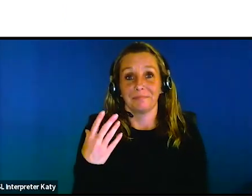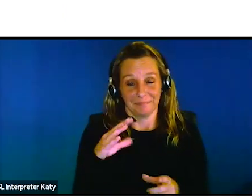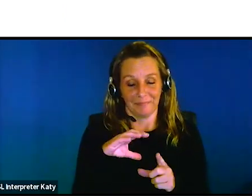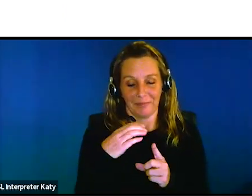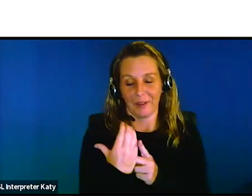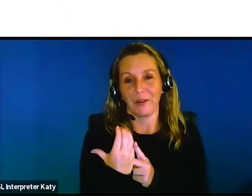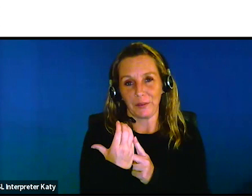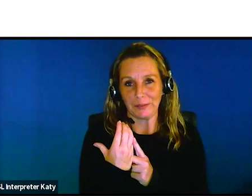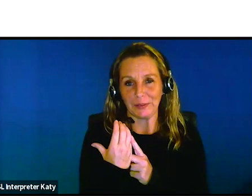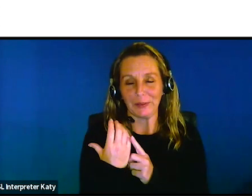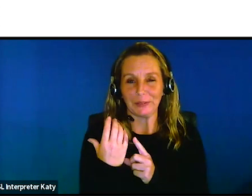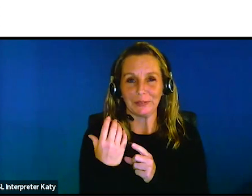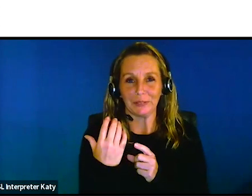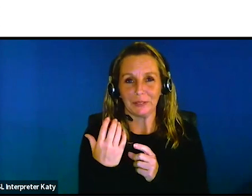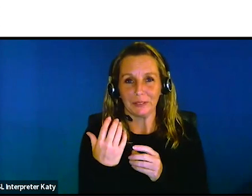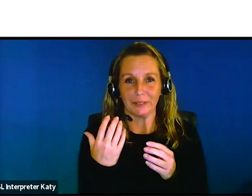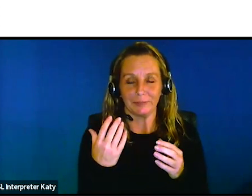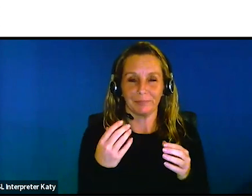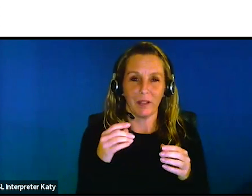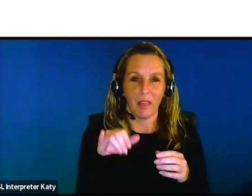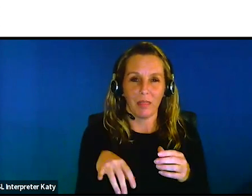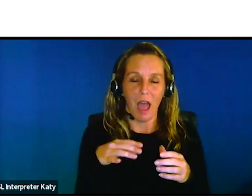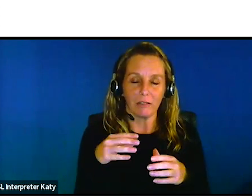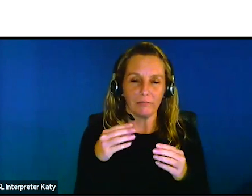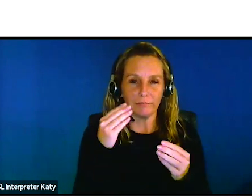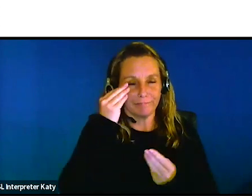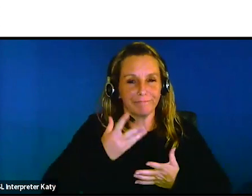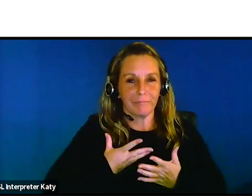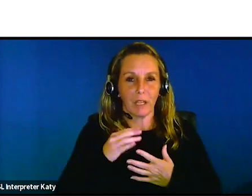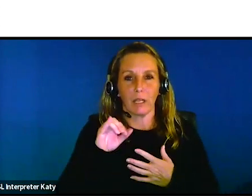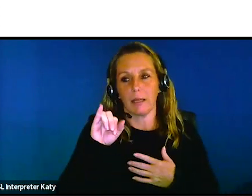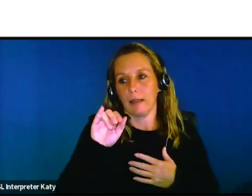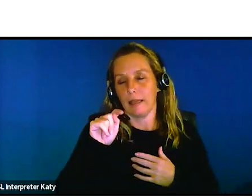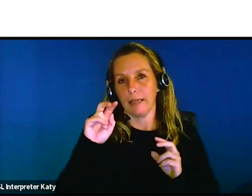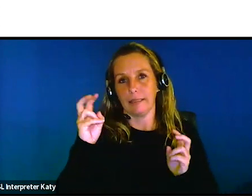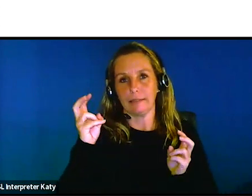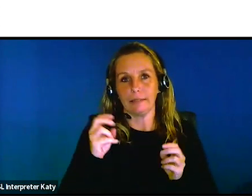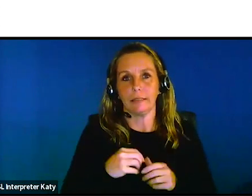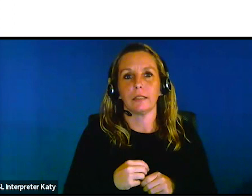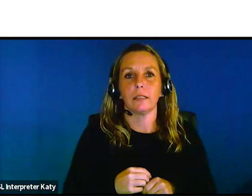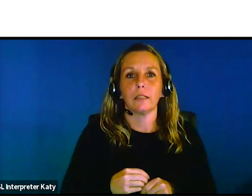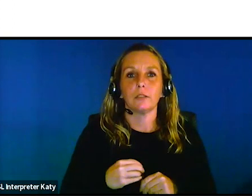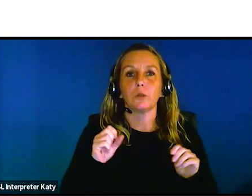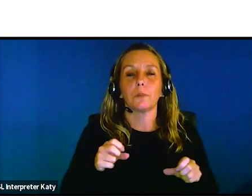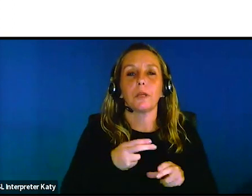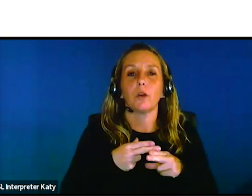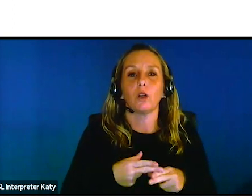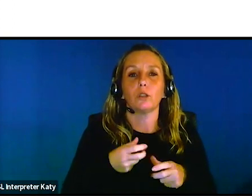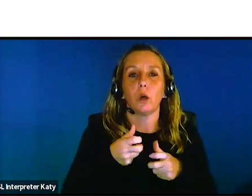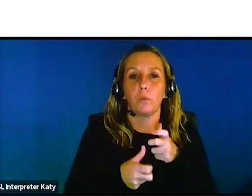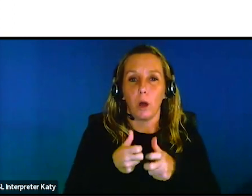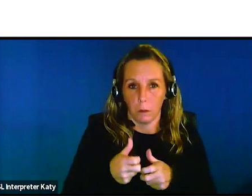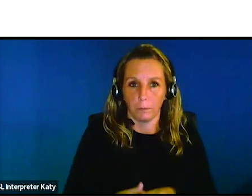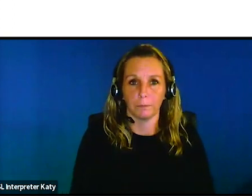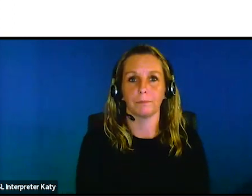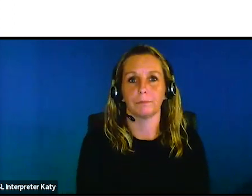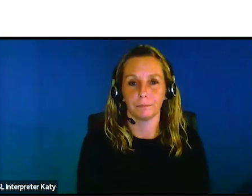what it is to be called a problem.